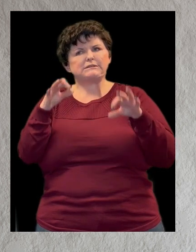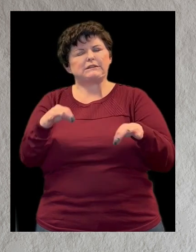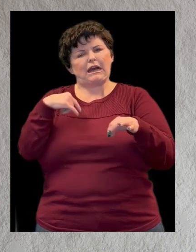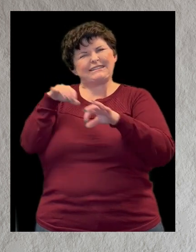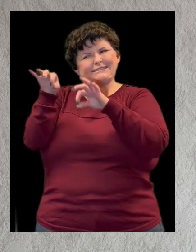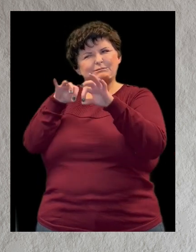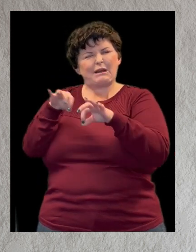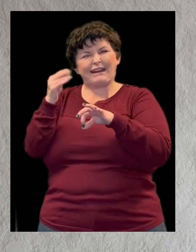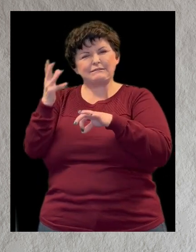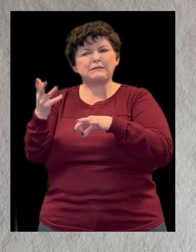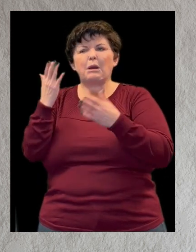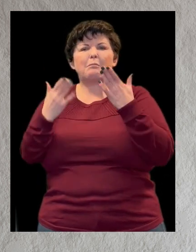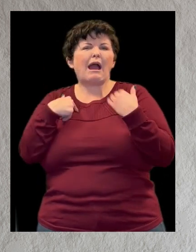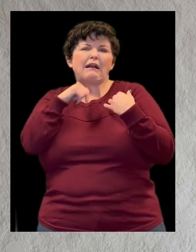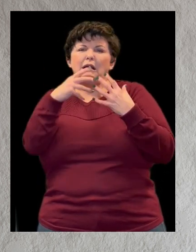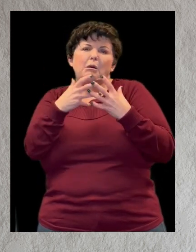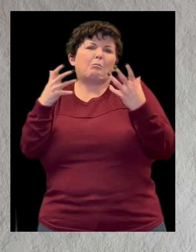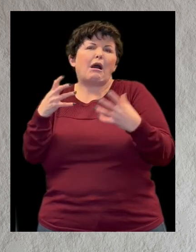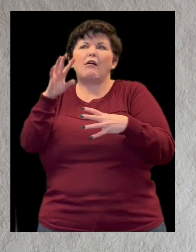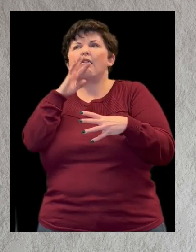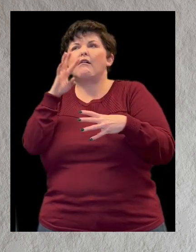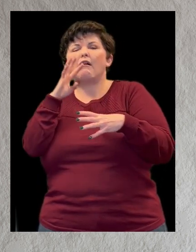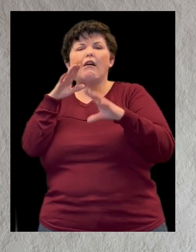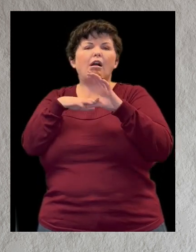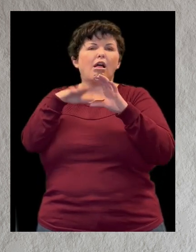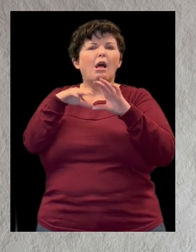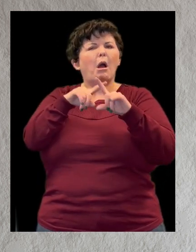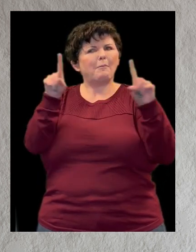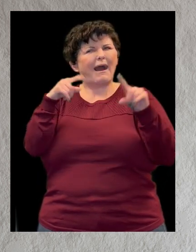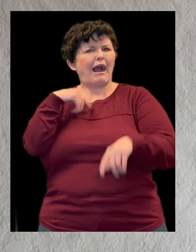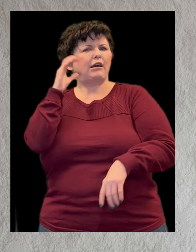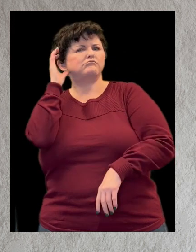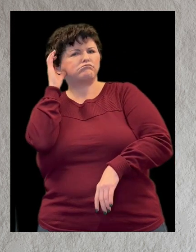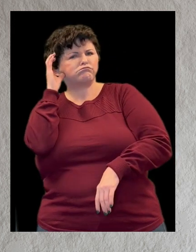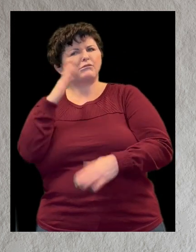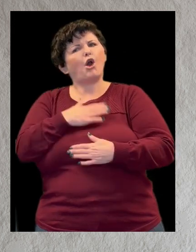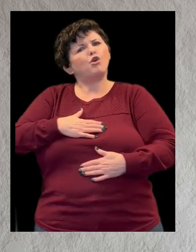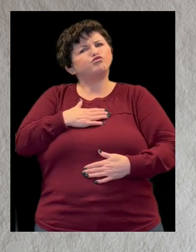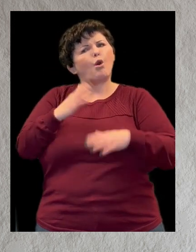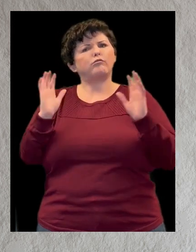I may not speak that much, but I'm listening and I enjoy your company.